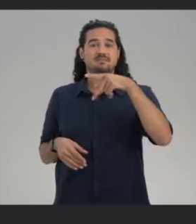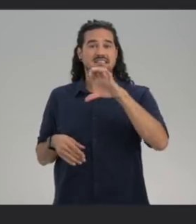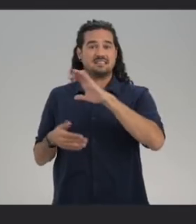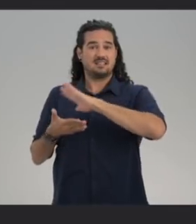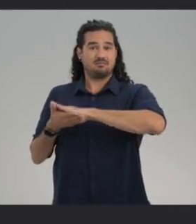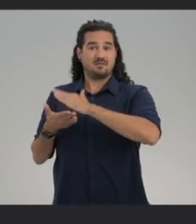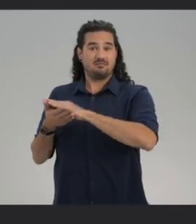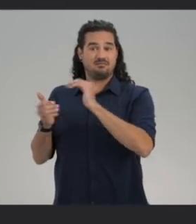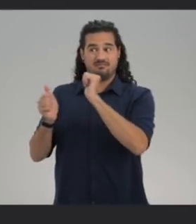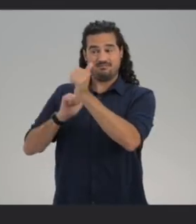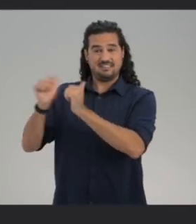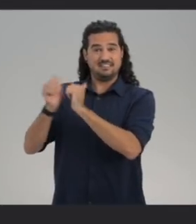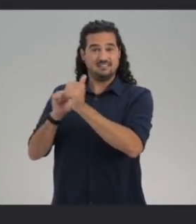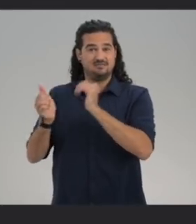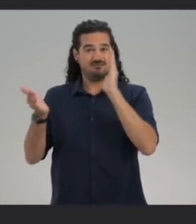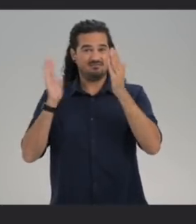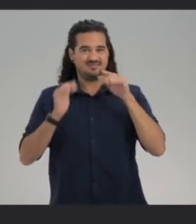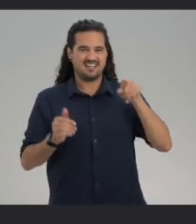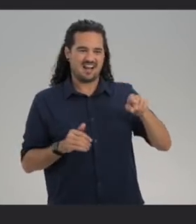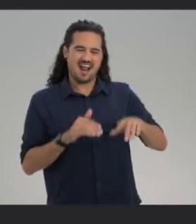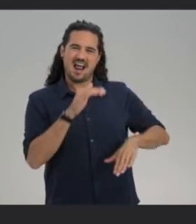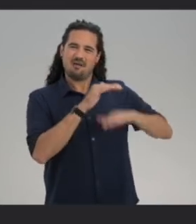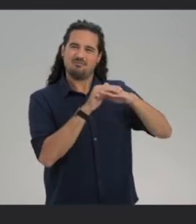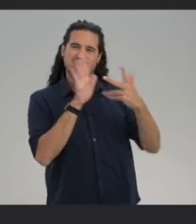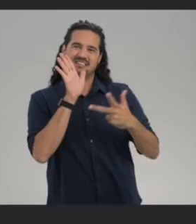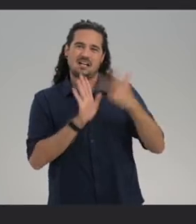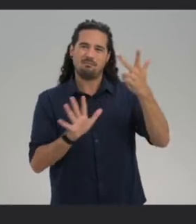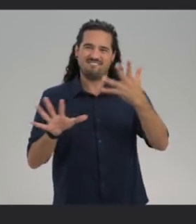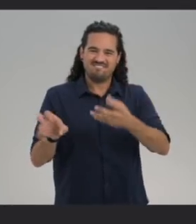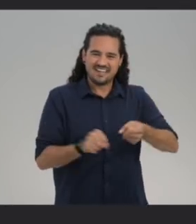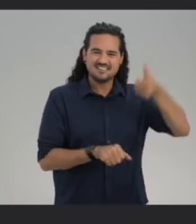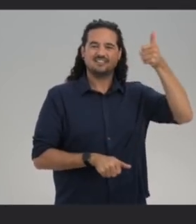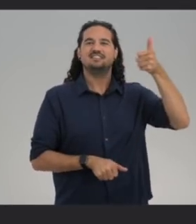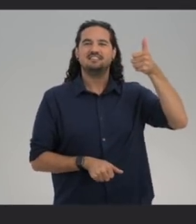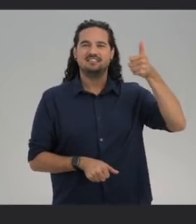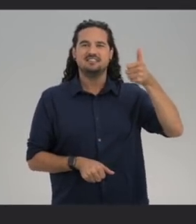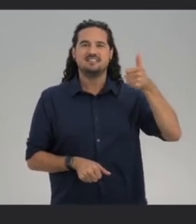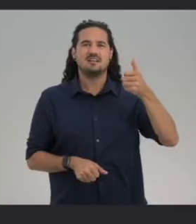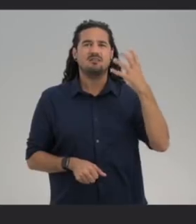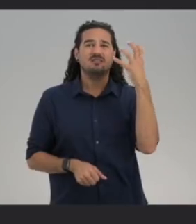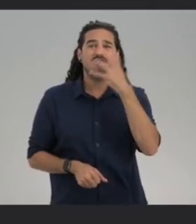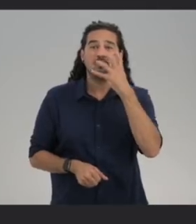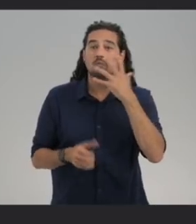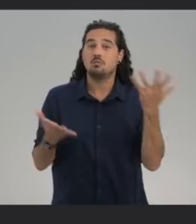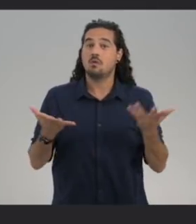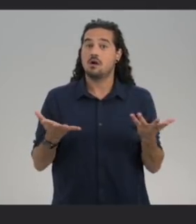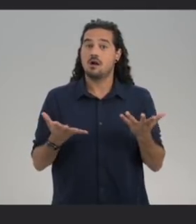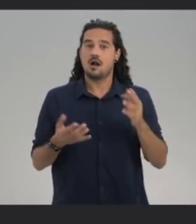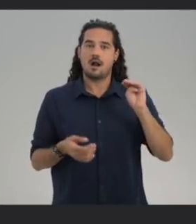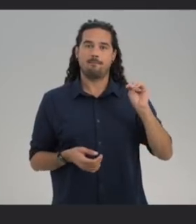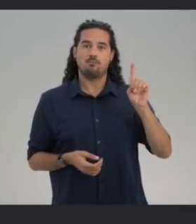the new Air is up to three times faster. And what's even more amazing is that with M1,